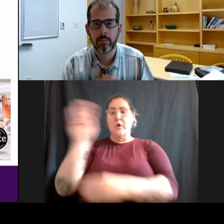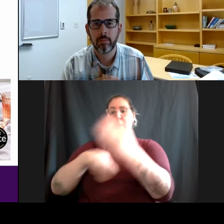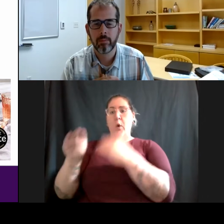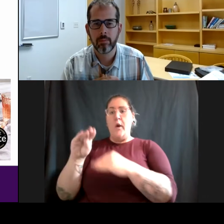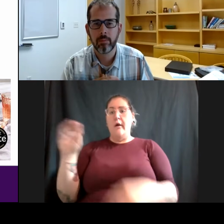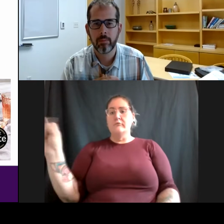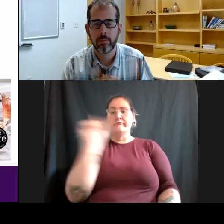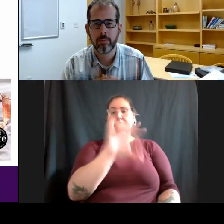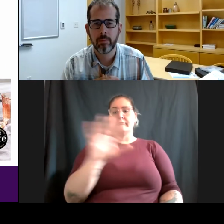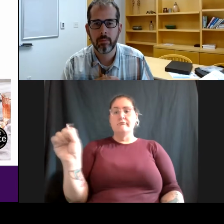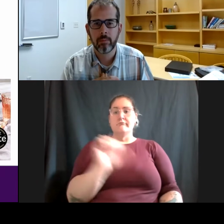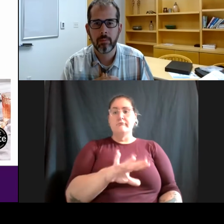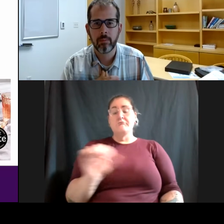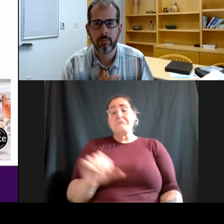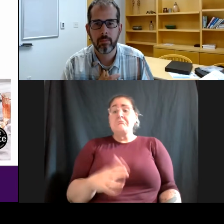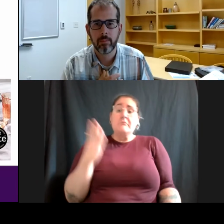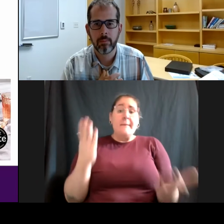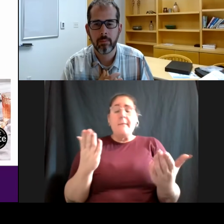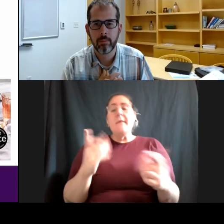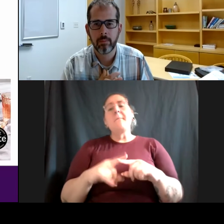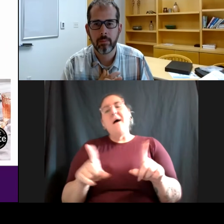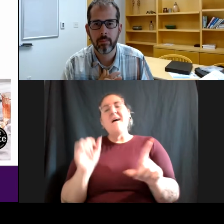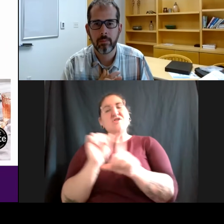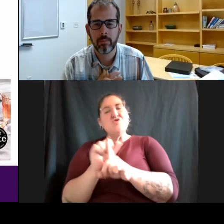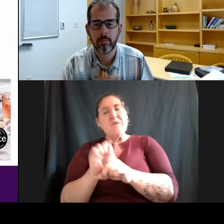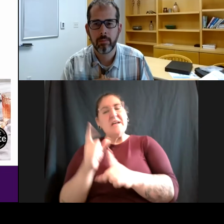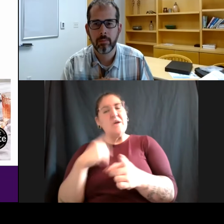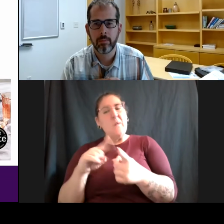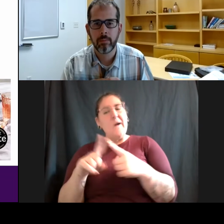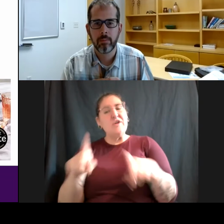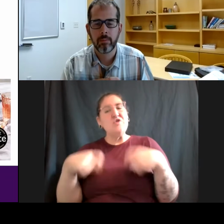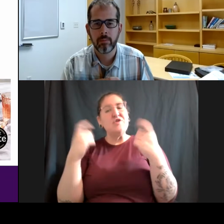a test environment because you need to make sure that the alternative is not going to